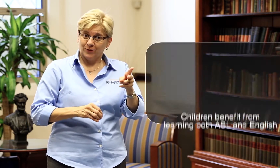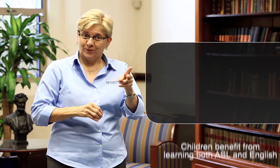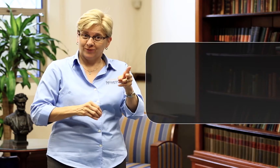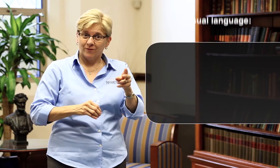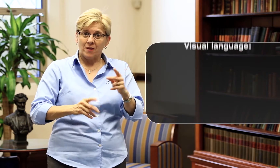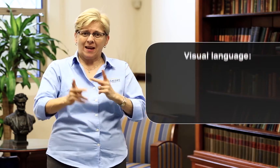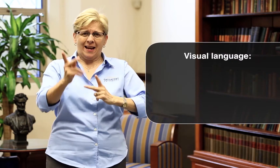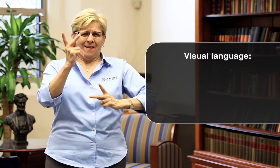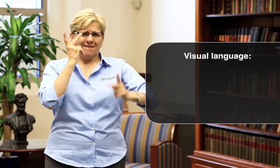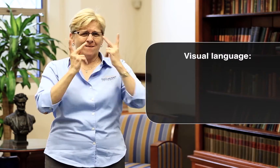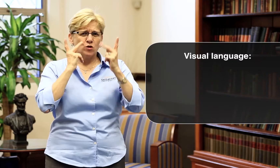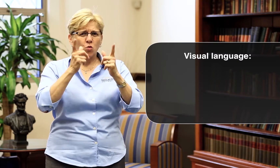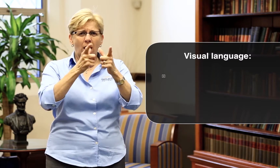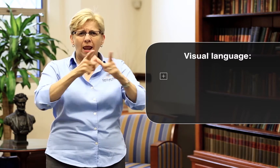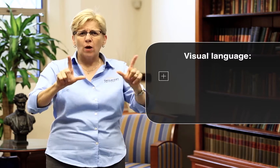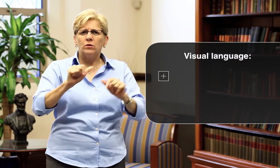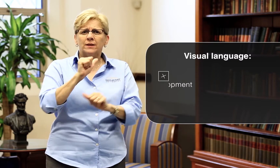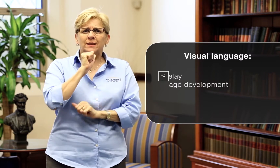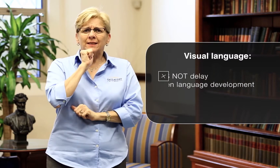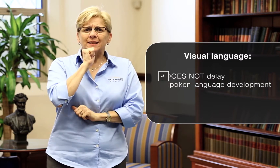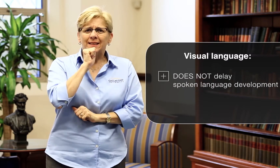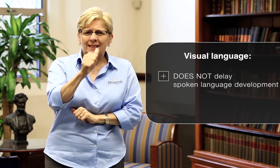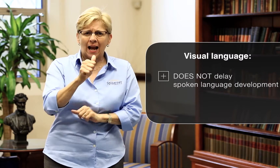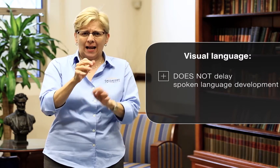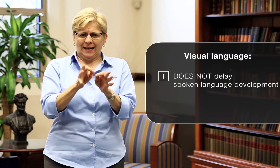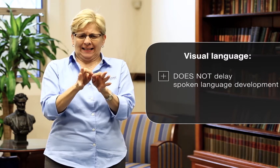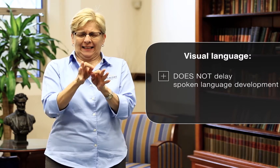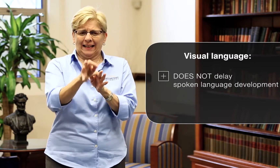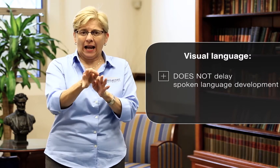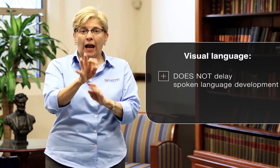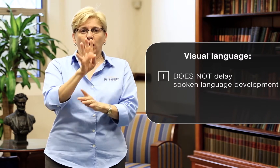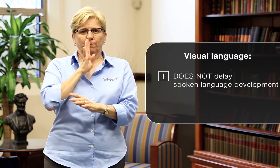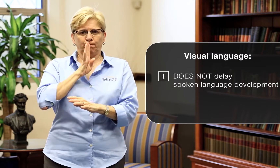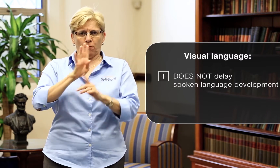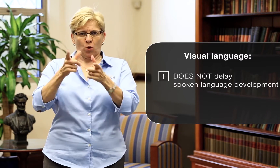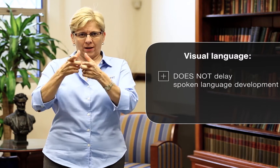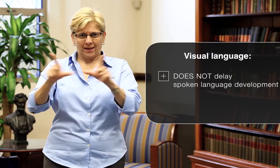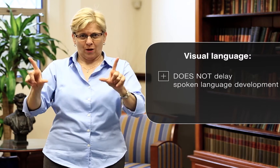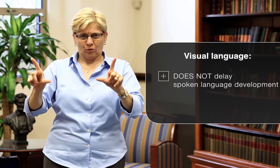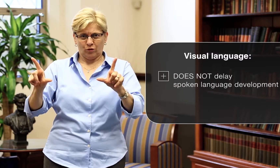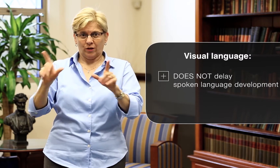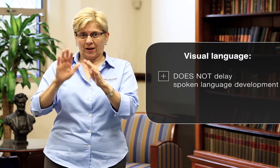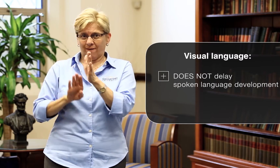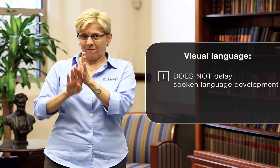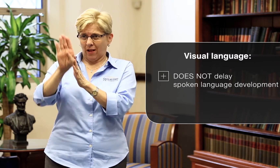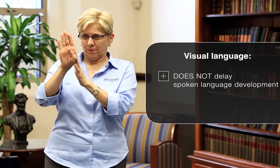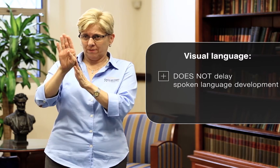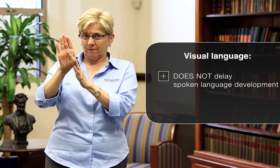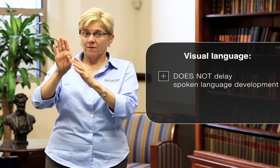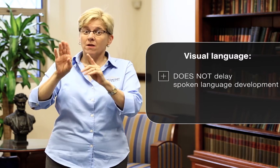And, visual language does not harm young deaf children, or delay spoken language development.